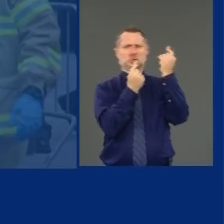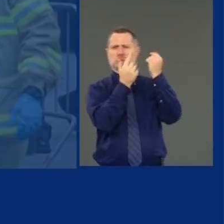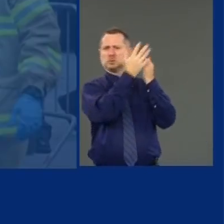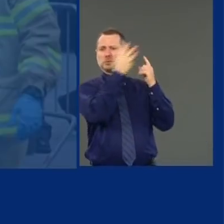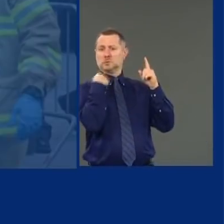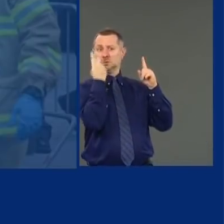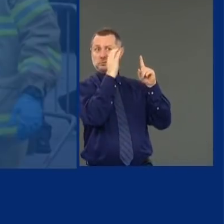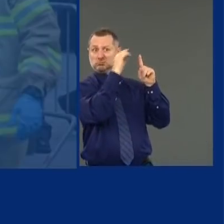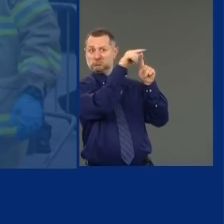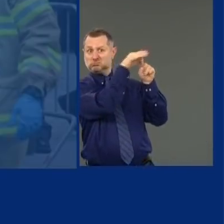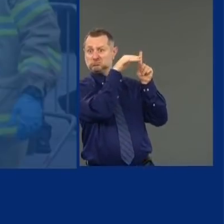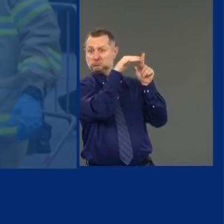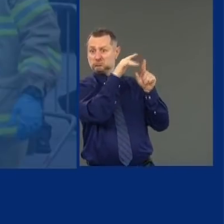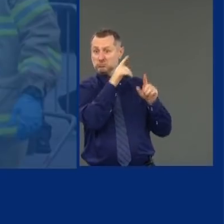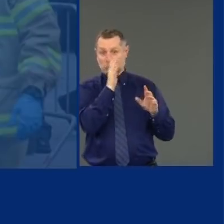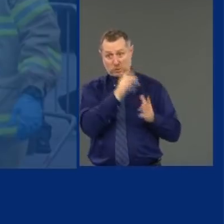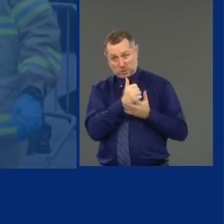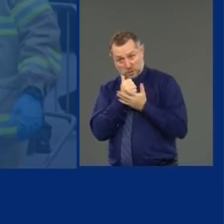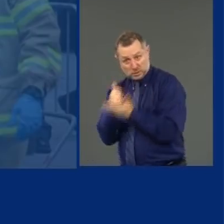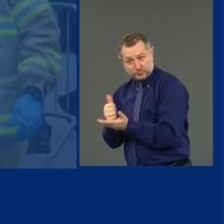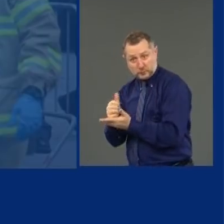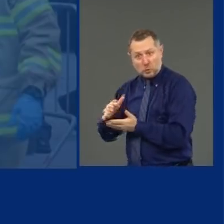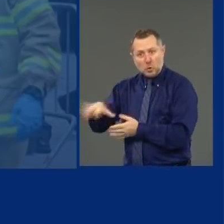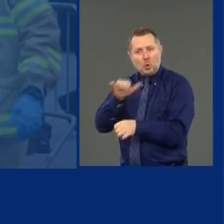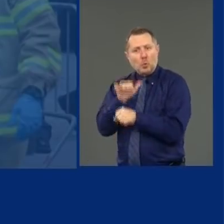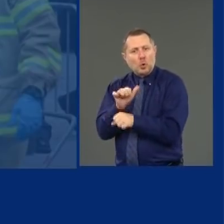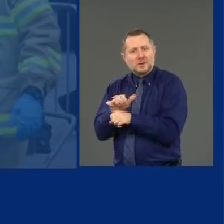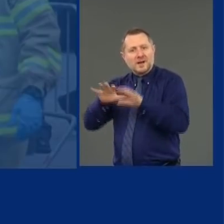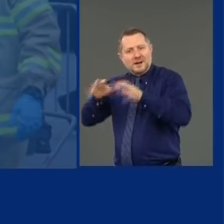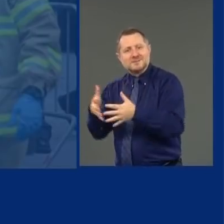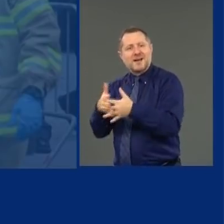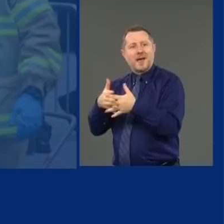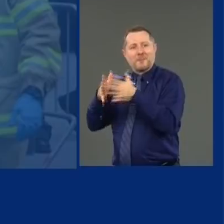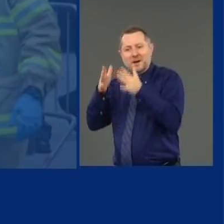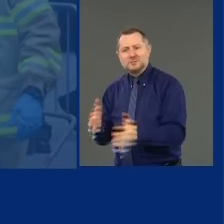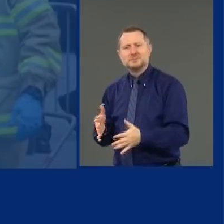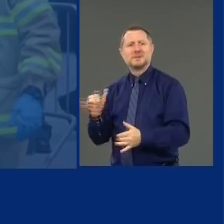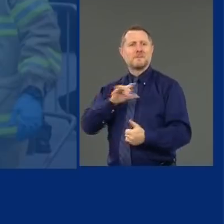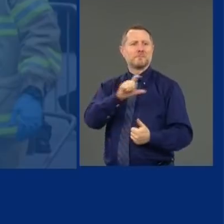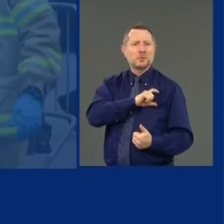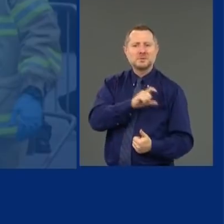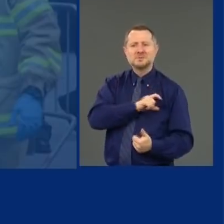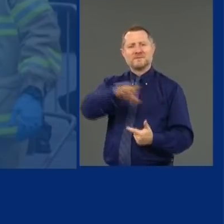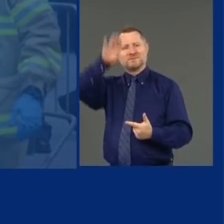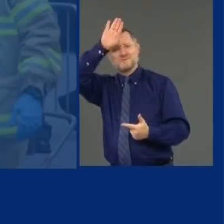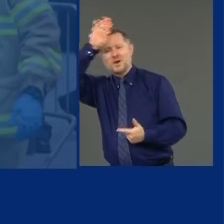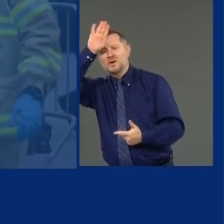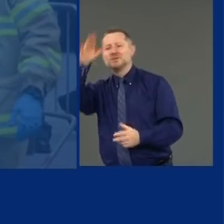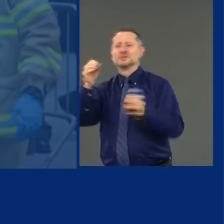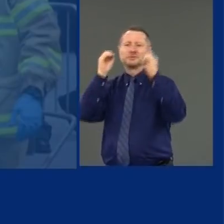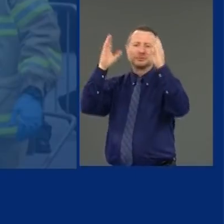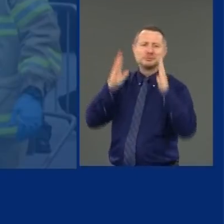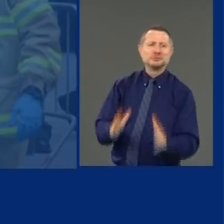LEGISLATION AND SUCCESSLY BAILED OUT LOTS OF ORGANIZATIONS FOR THE RICH AND POWERFUL. THE QUESTION IS WHAT ARE THEY GOING TO DO THAT HELPS WORKING